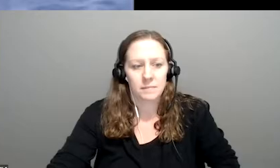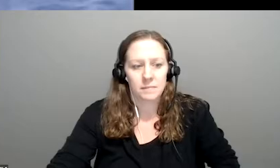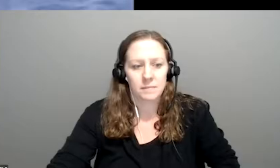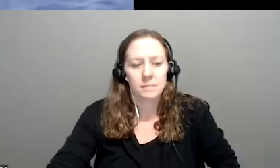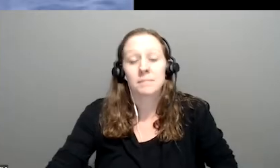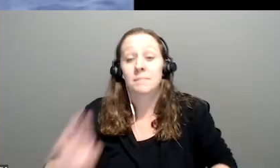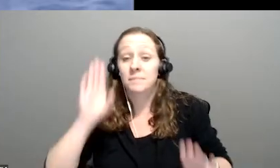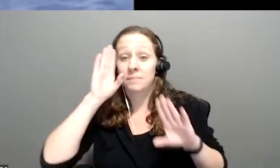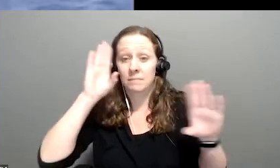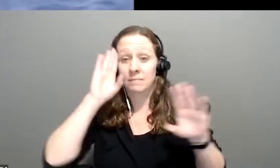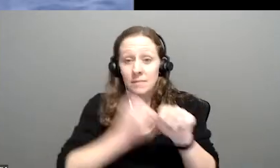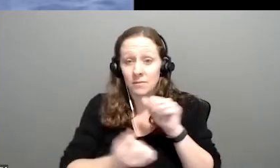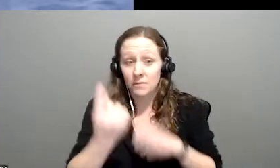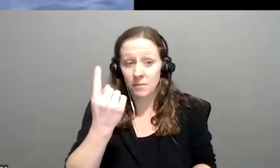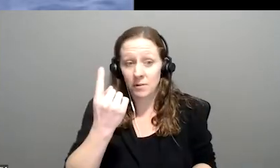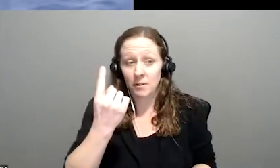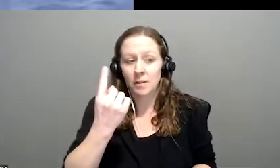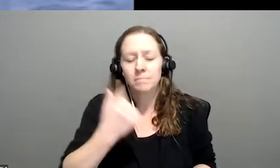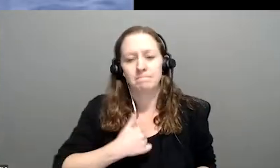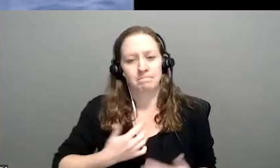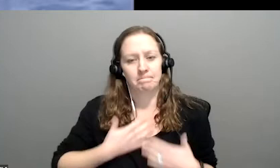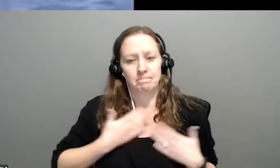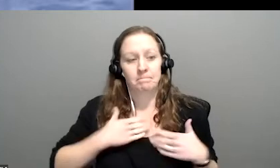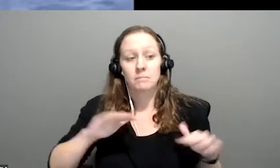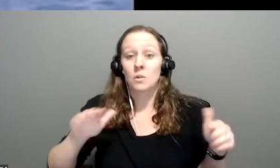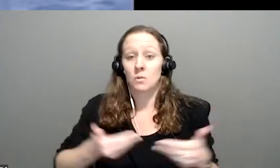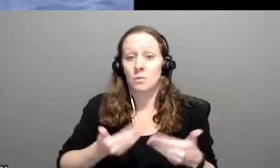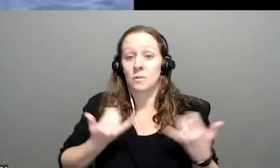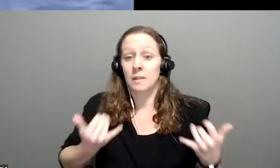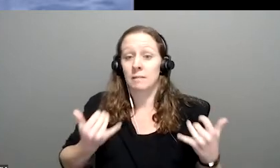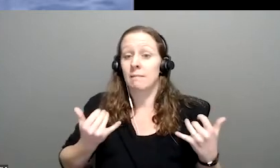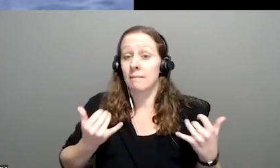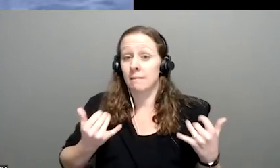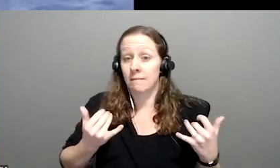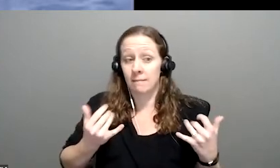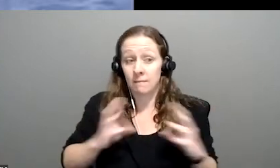Hello everyone. I’m pleased to introduce this session on Gender-Based Analysis Plus